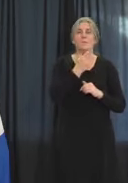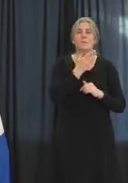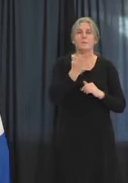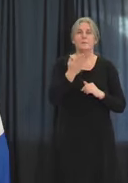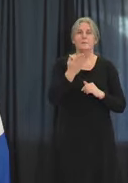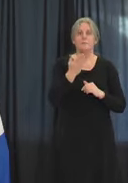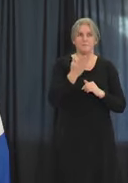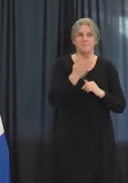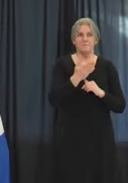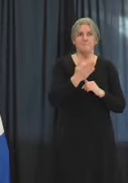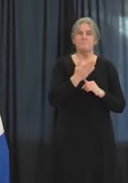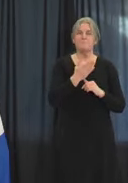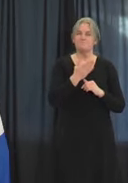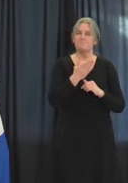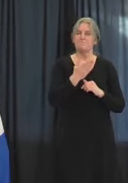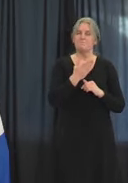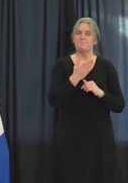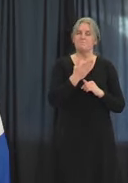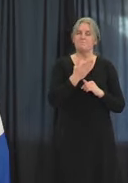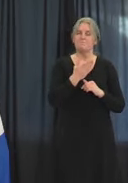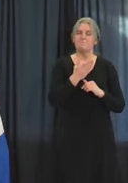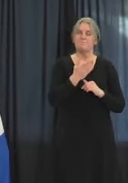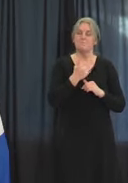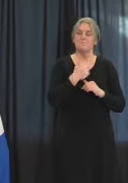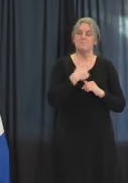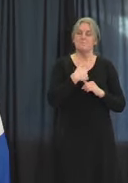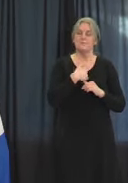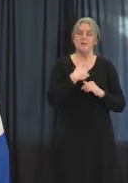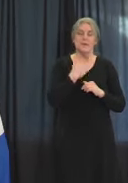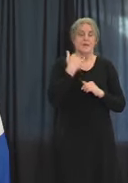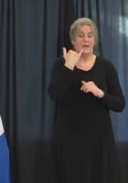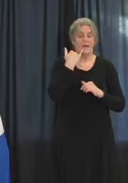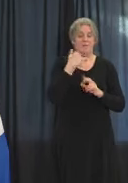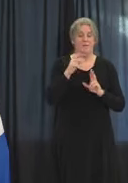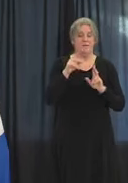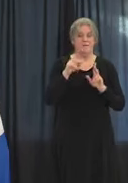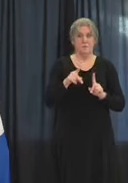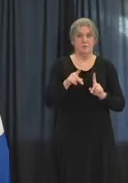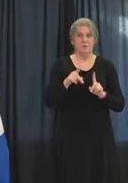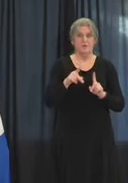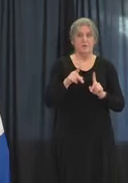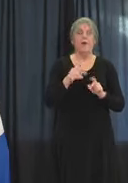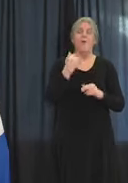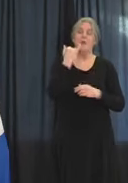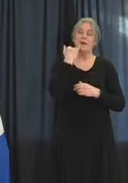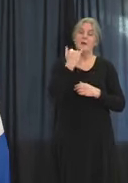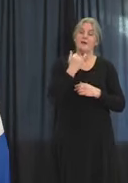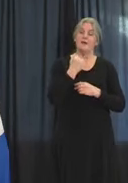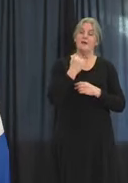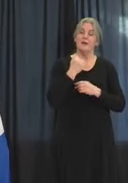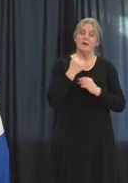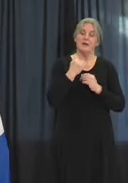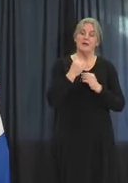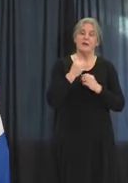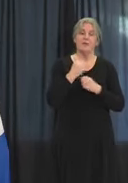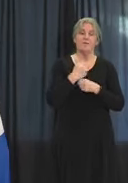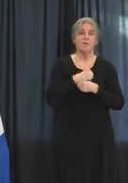I think one thing we can probably fairly safely say is that the more intense the epidemic, the more intense the